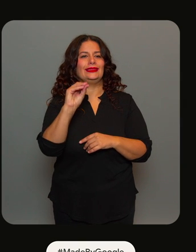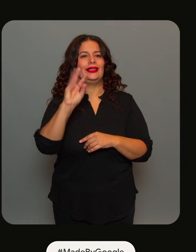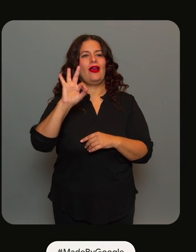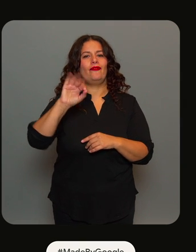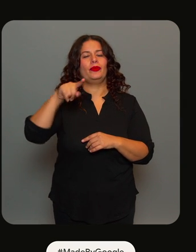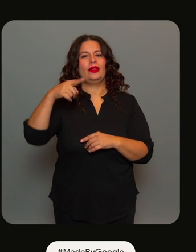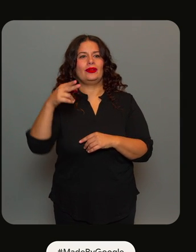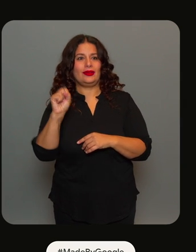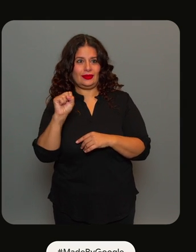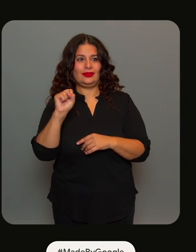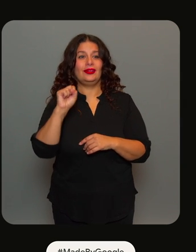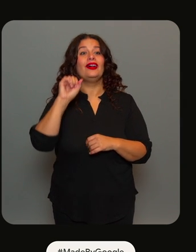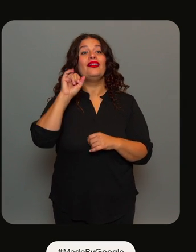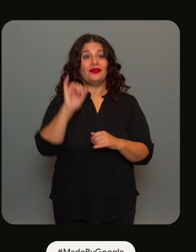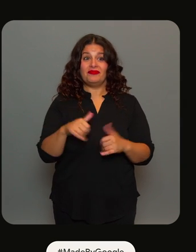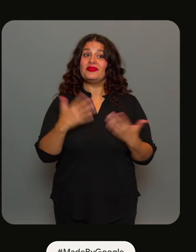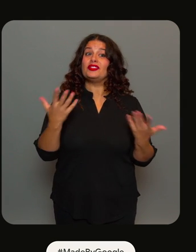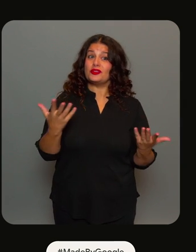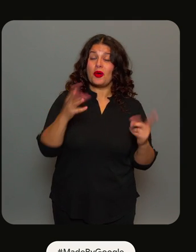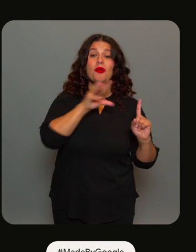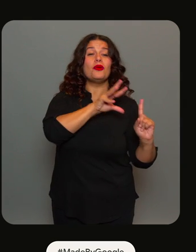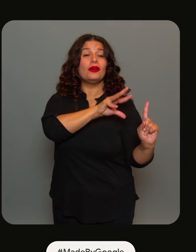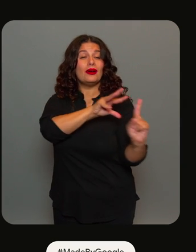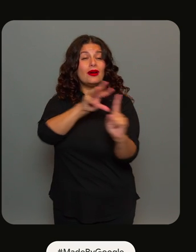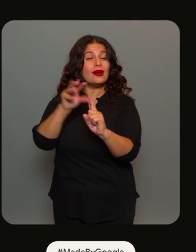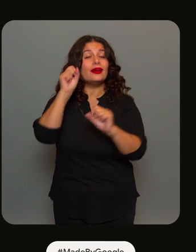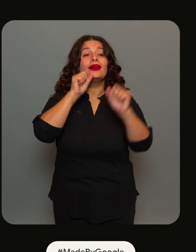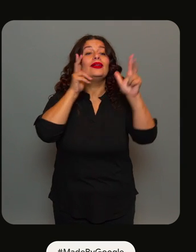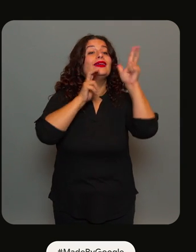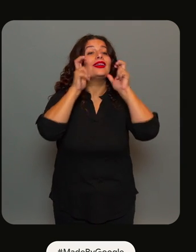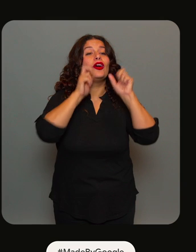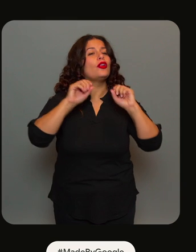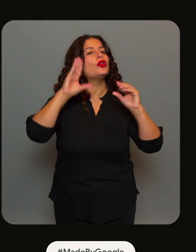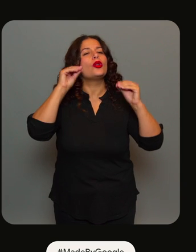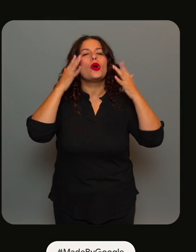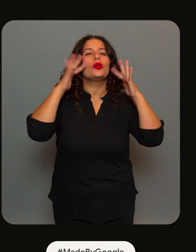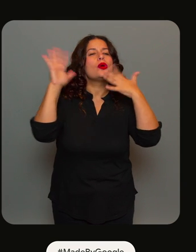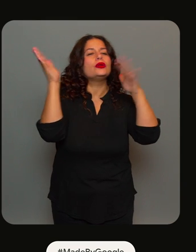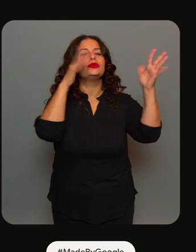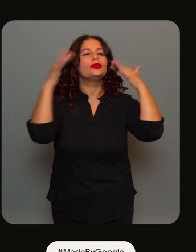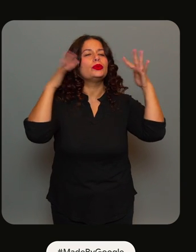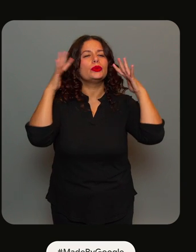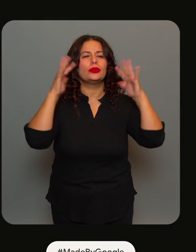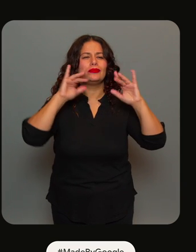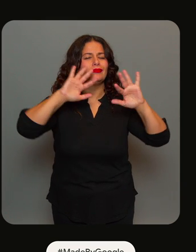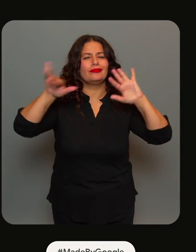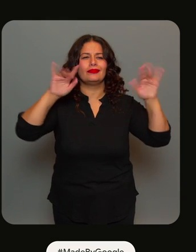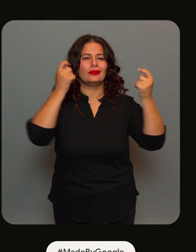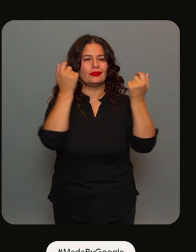heard clearly without the background noise and record the moment in brilliant high resolution.